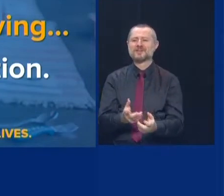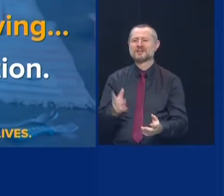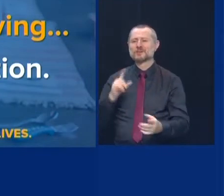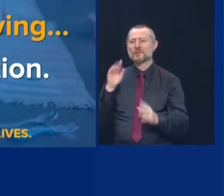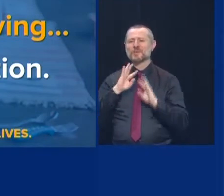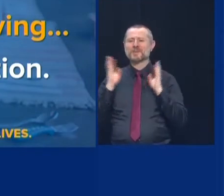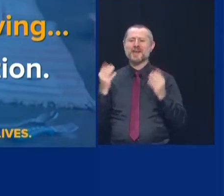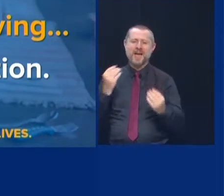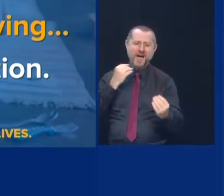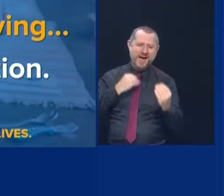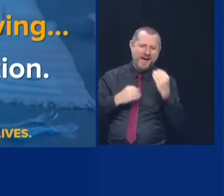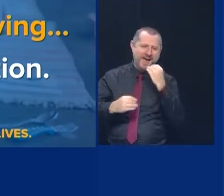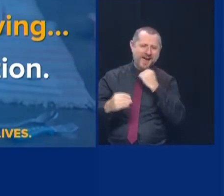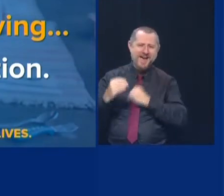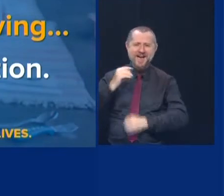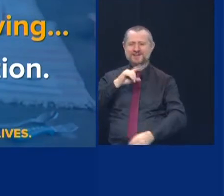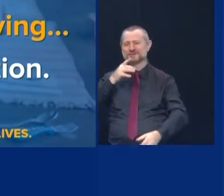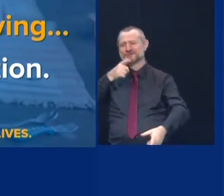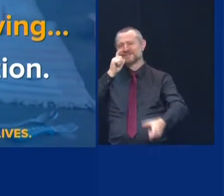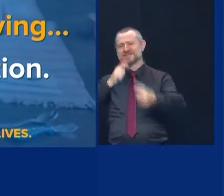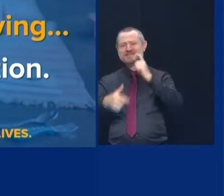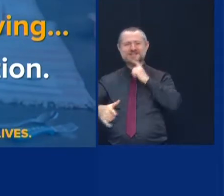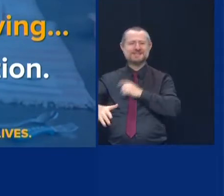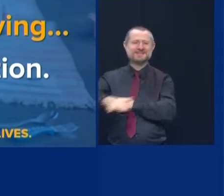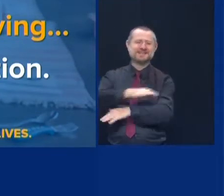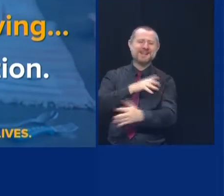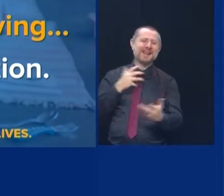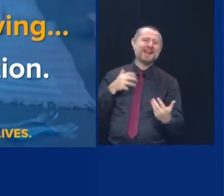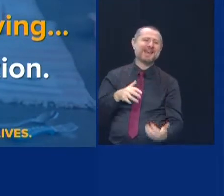HERE IS THANKSGIVING. 20 PEOPLE AROUND A TABLE,